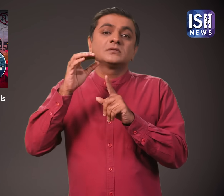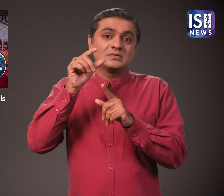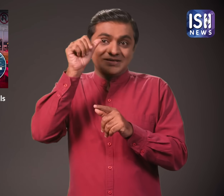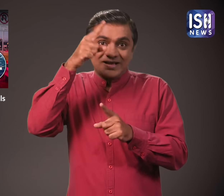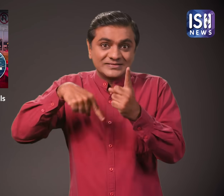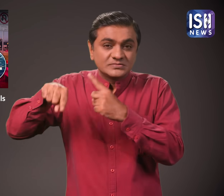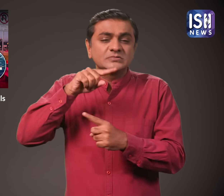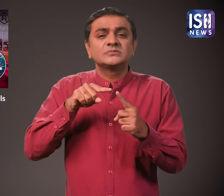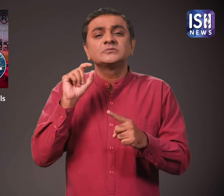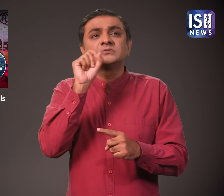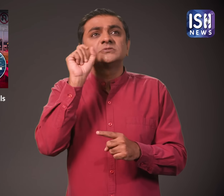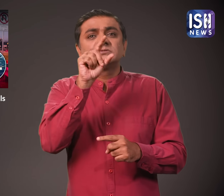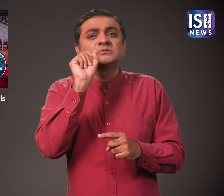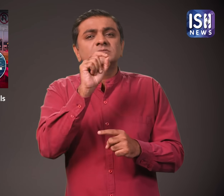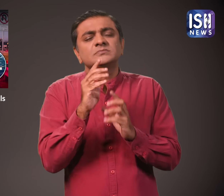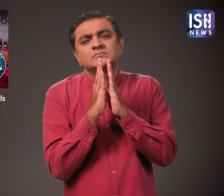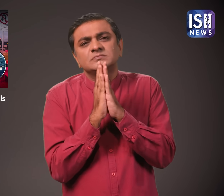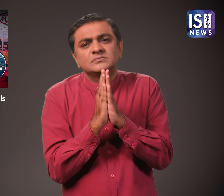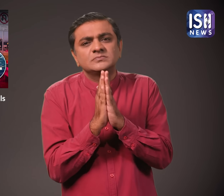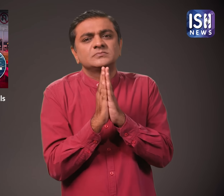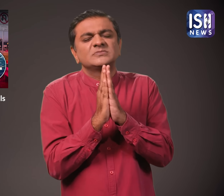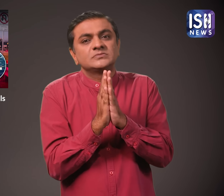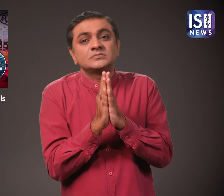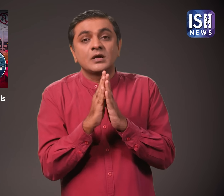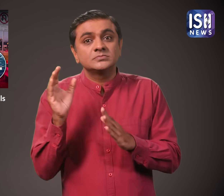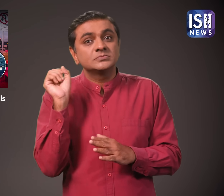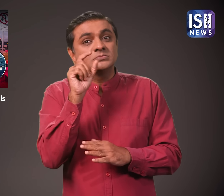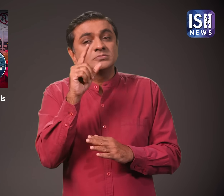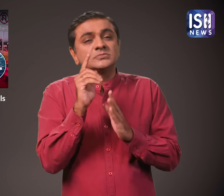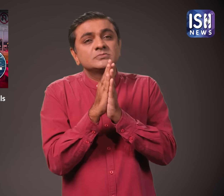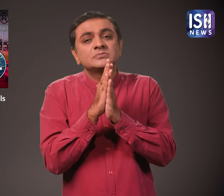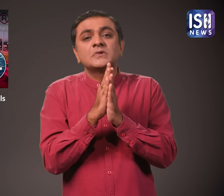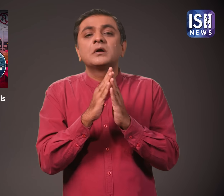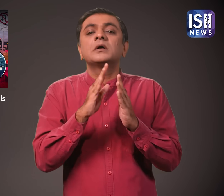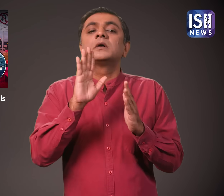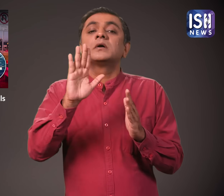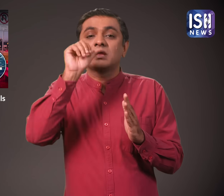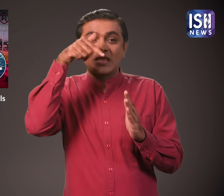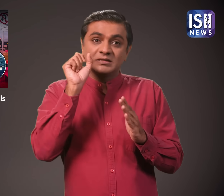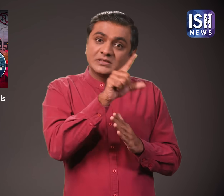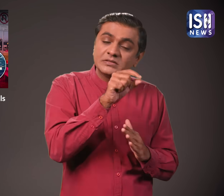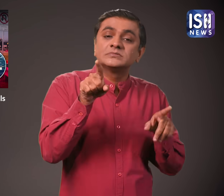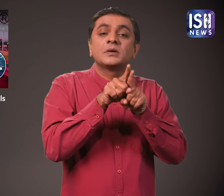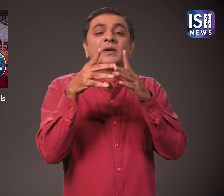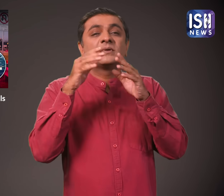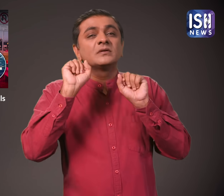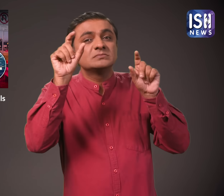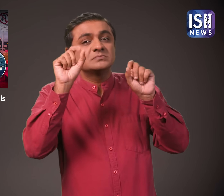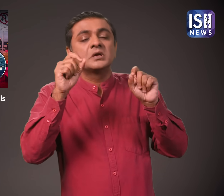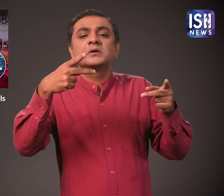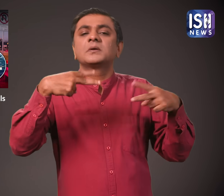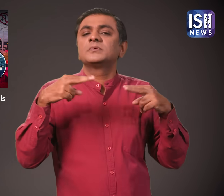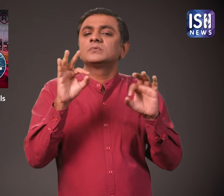Many Indians in the U.S. pleaded for leniency; however, no response was received.